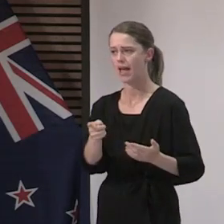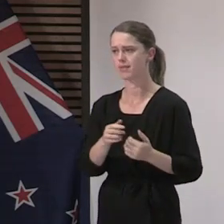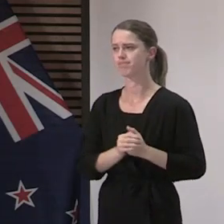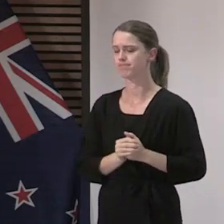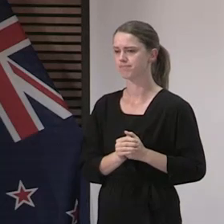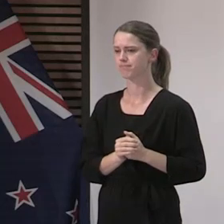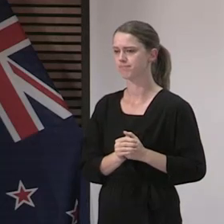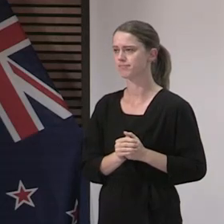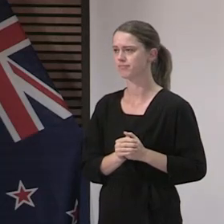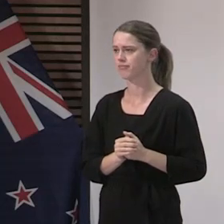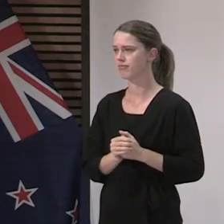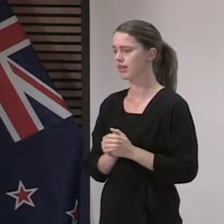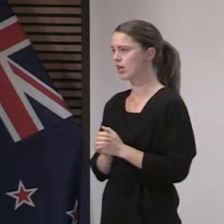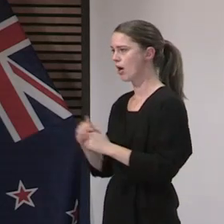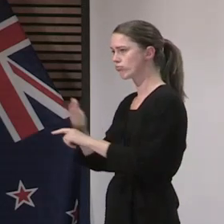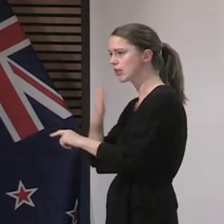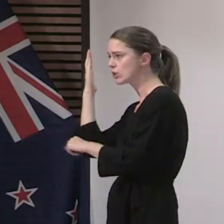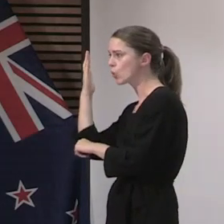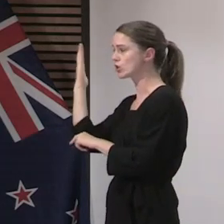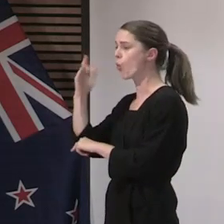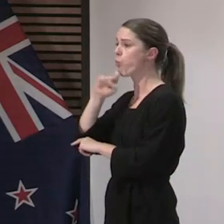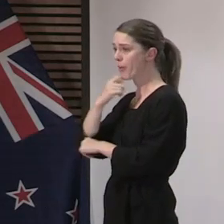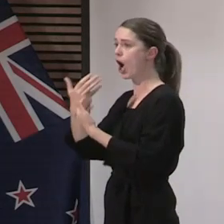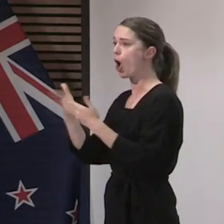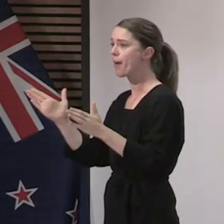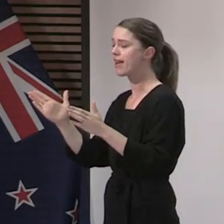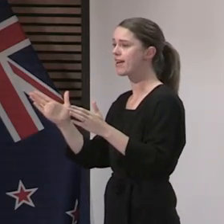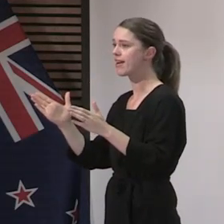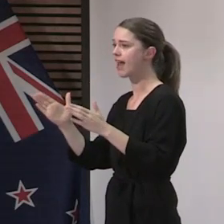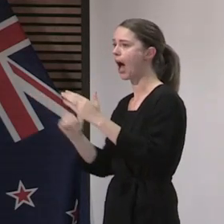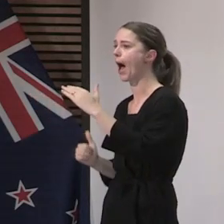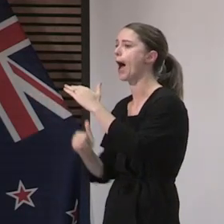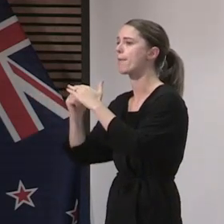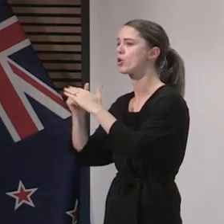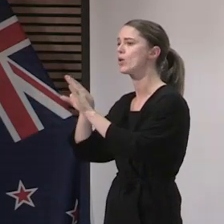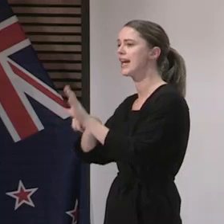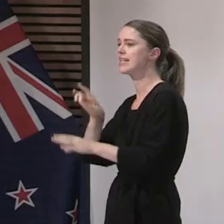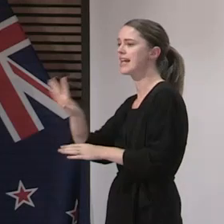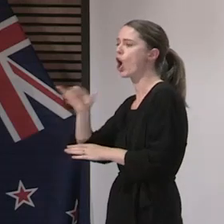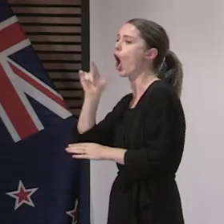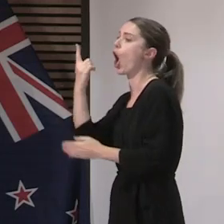stay at home and they will be supported to do so. Early